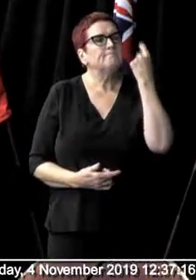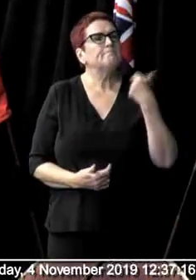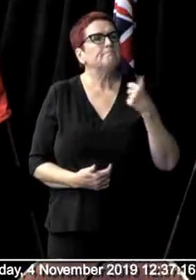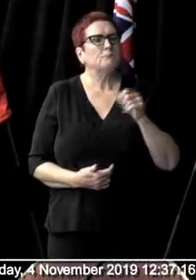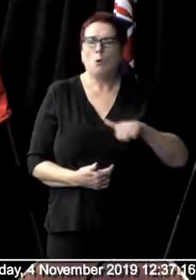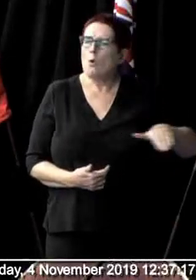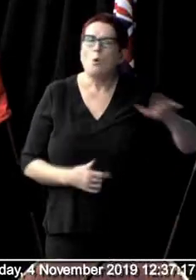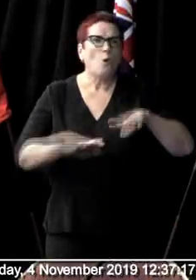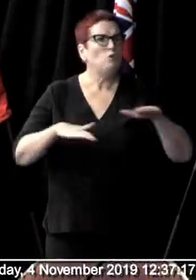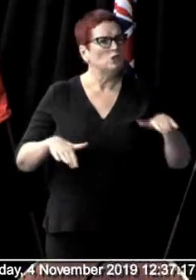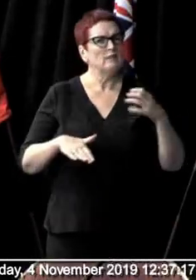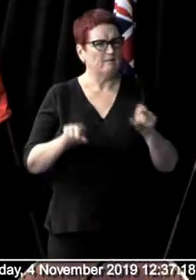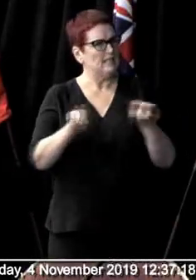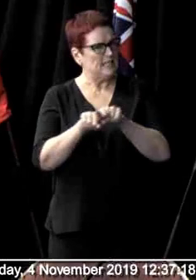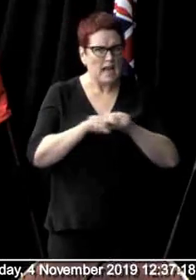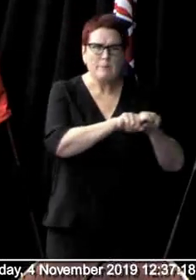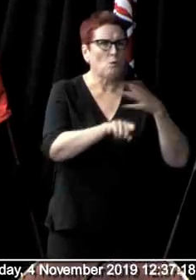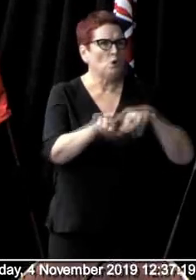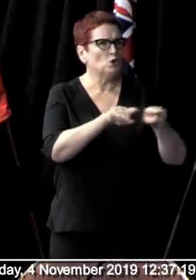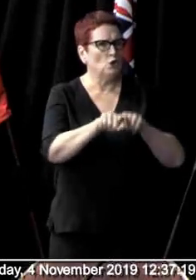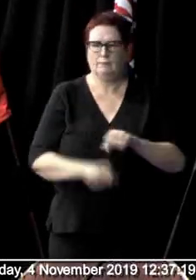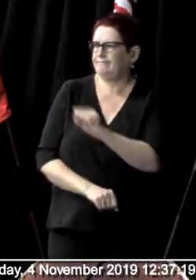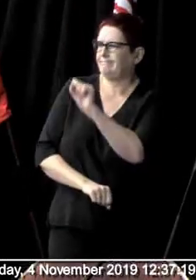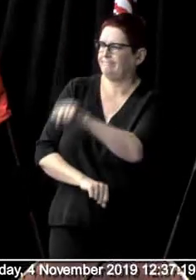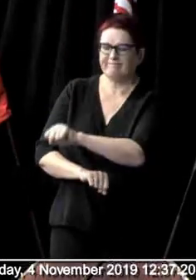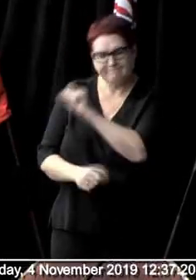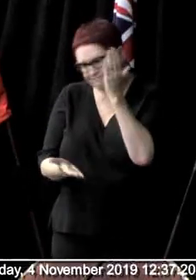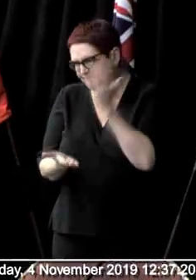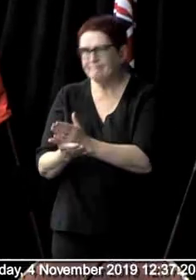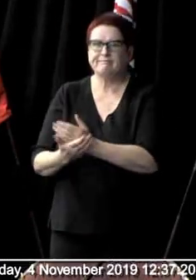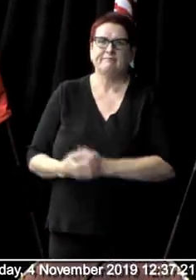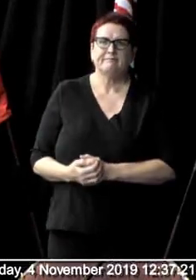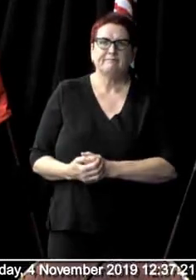have a fundamental need to learn? FEMALE: Absolutely. The school’s quite diverse.